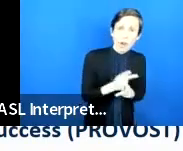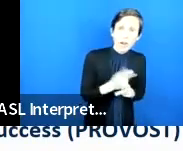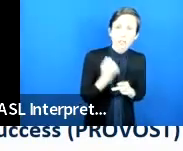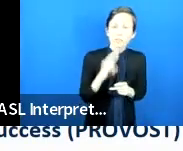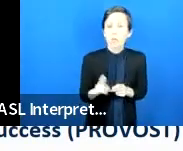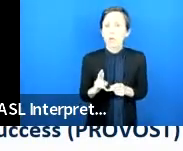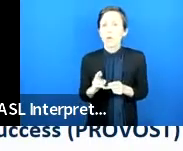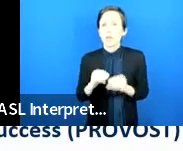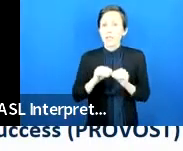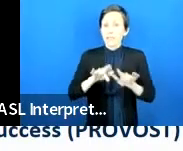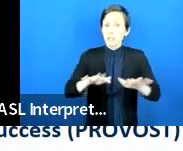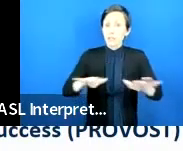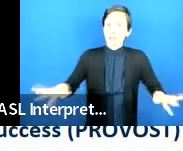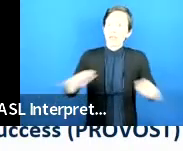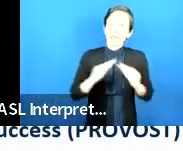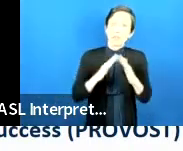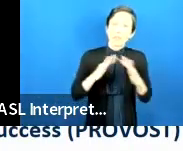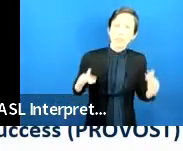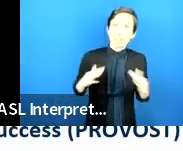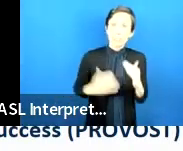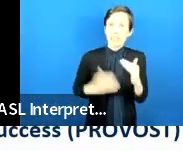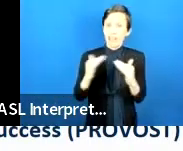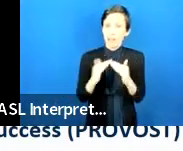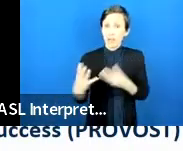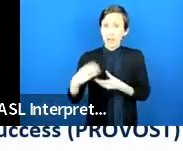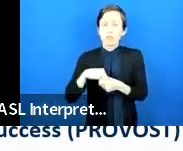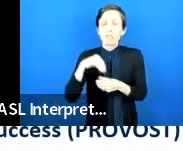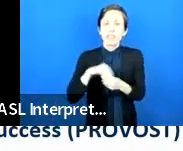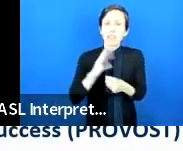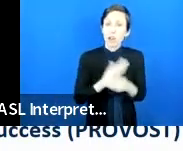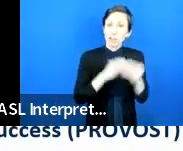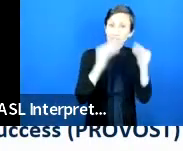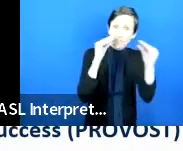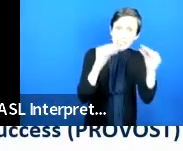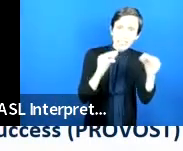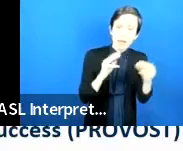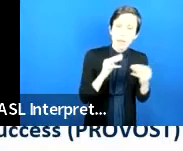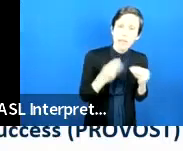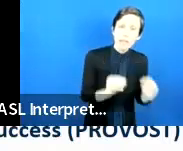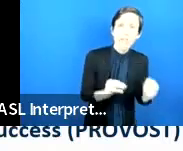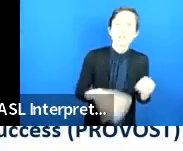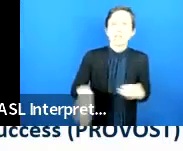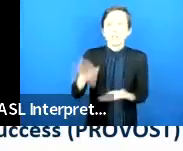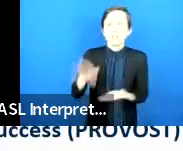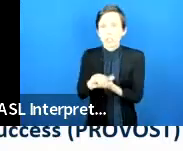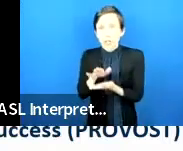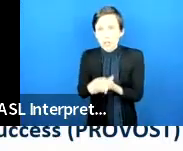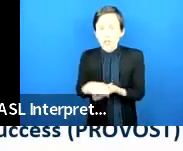and inclusion in our educational programs, teaching methodologies, research and scholarship and service and engagement.